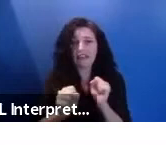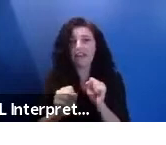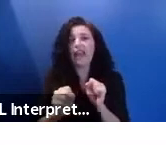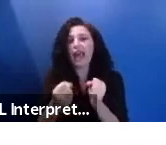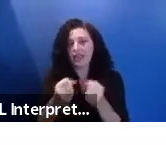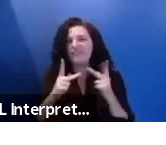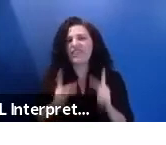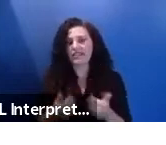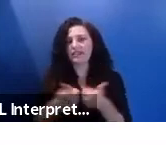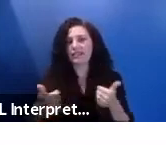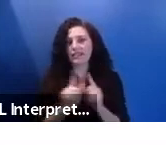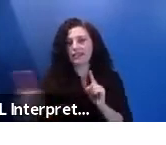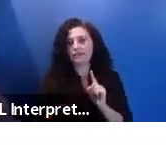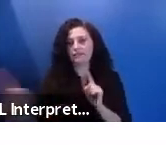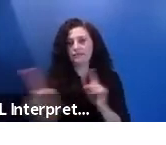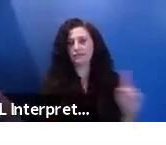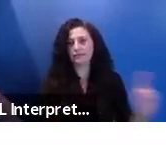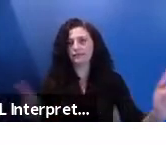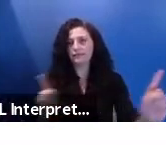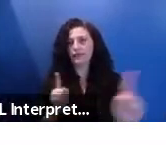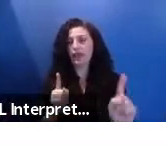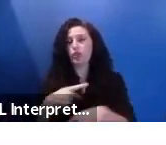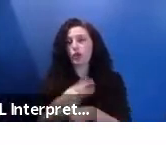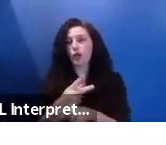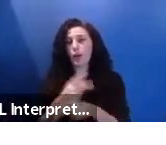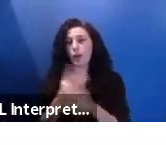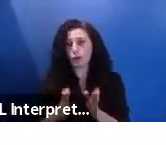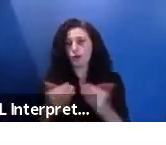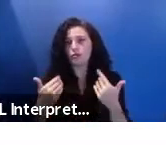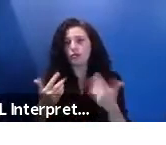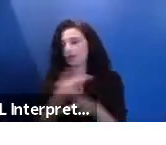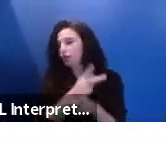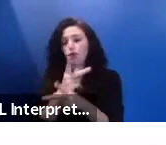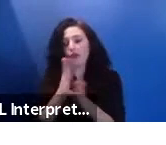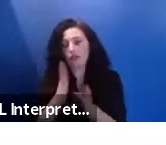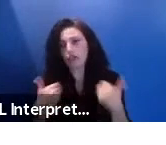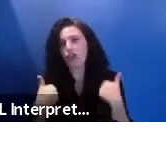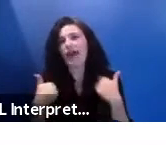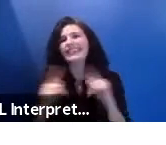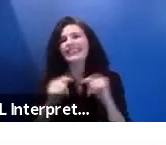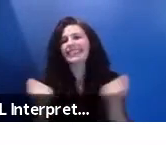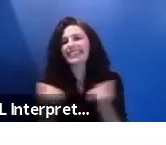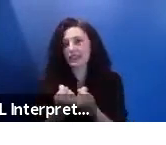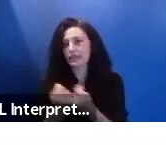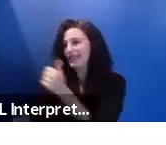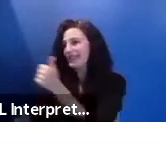will have a team of people working with them. COVID Safety Assistants and others who will help them do these activities.